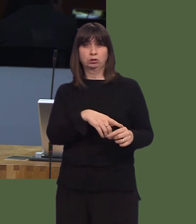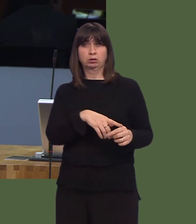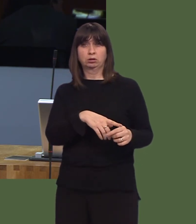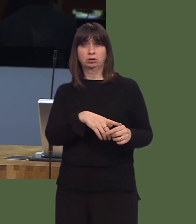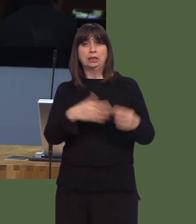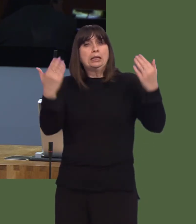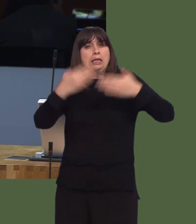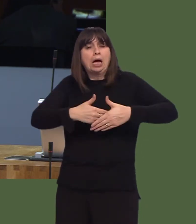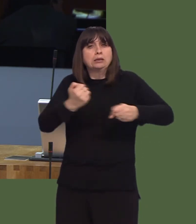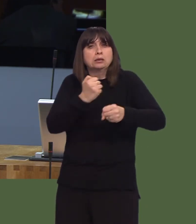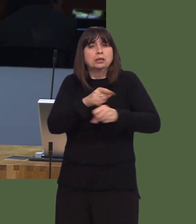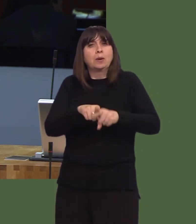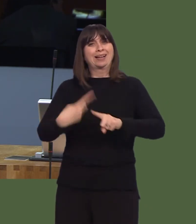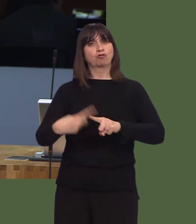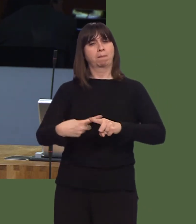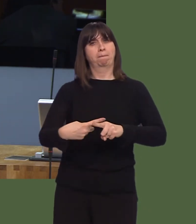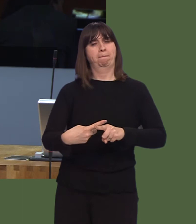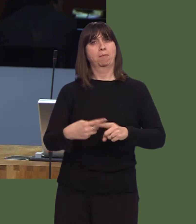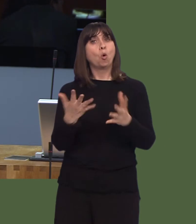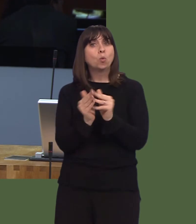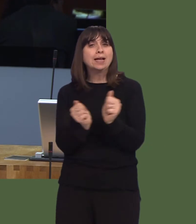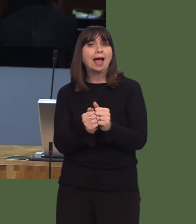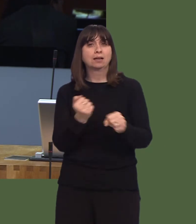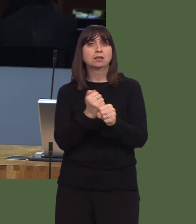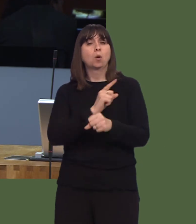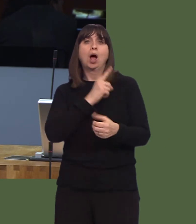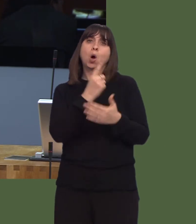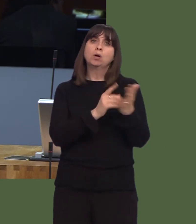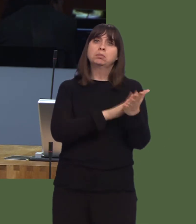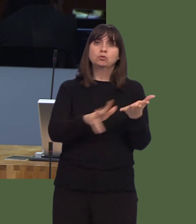hours but also at night or over weekends in order to reduce the economic dislocation that